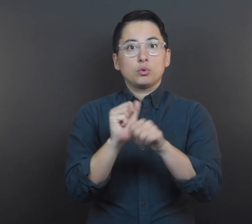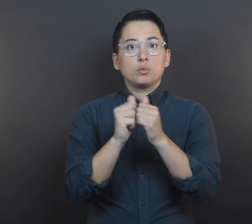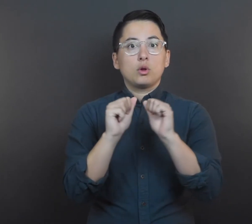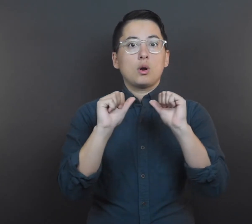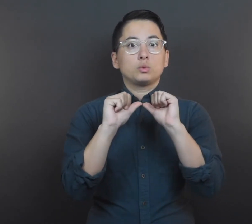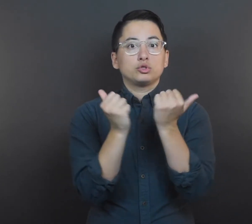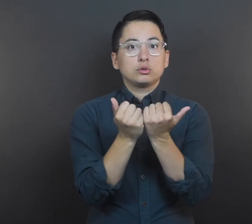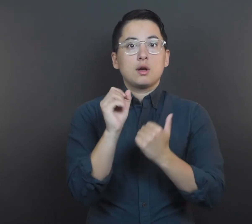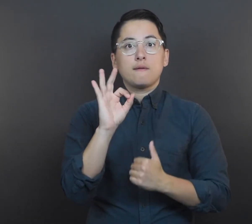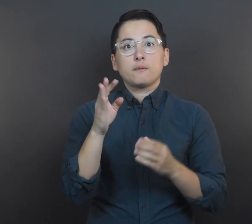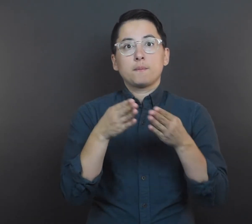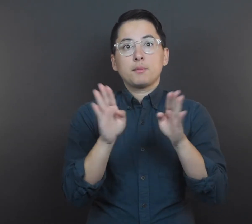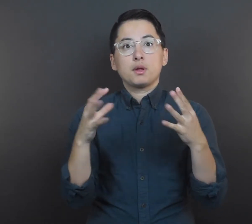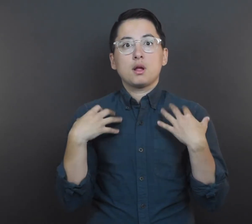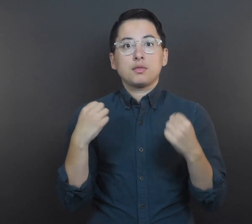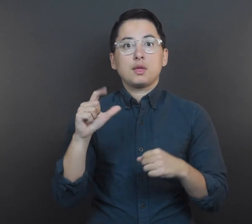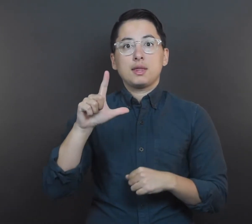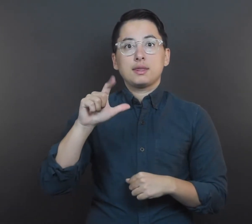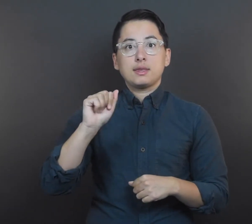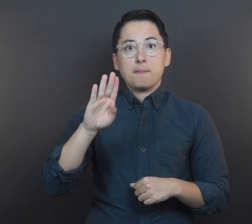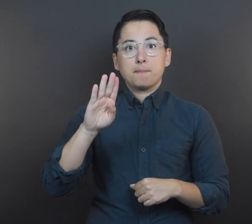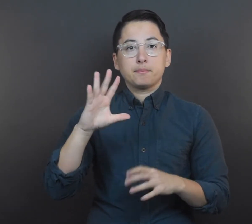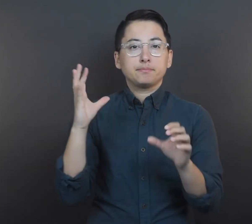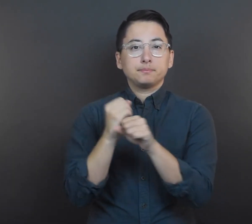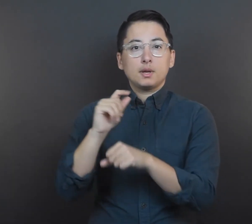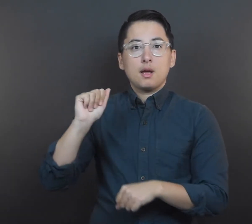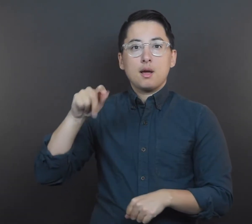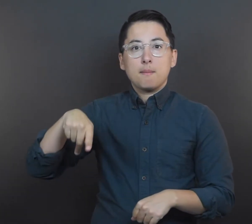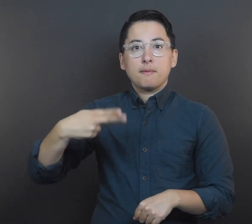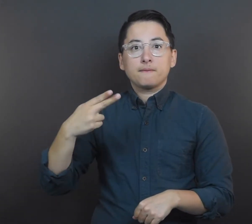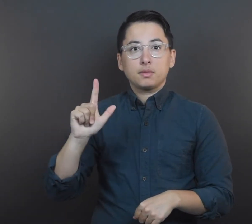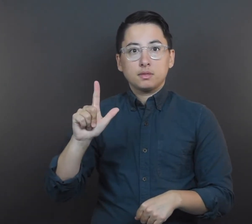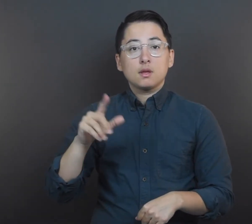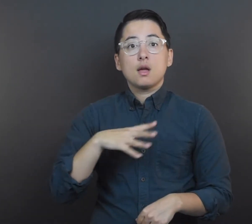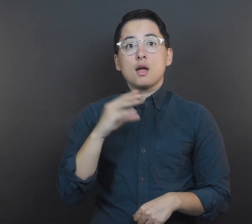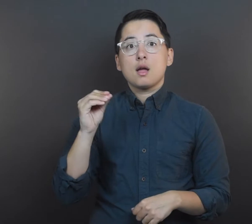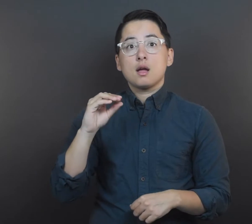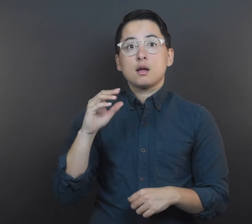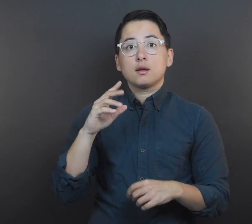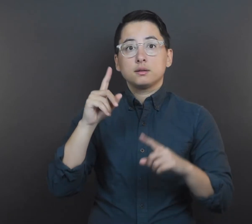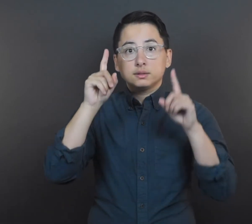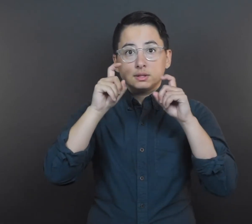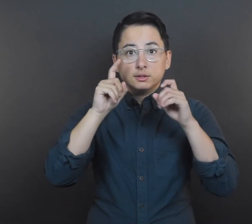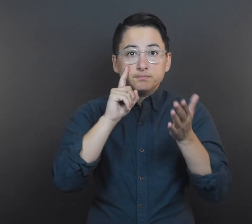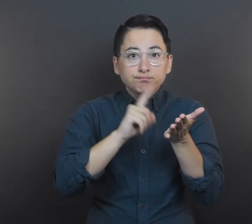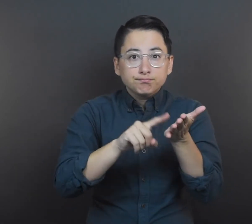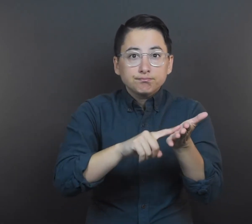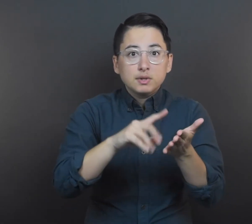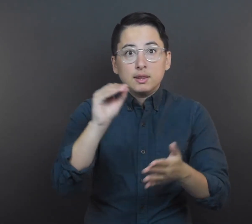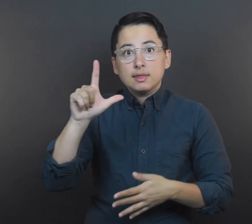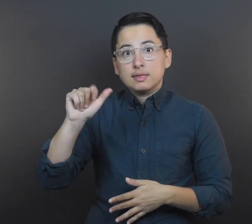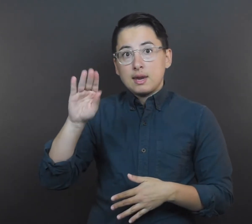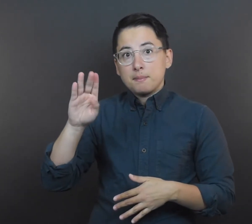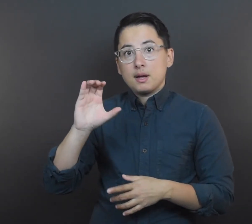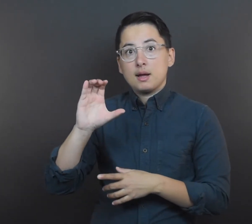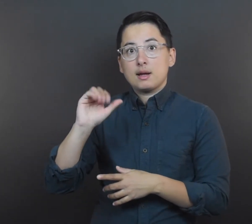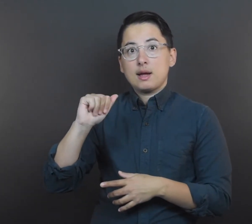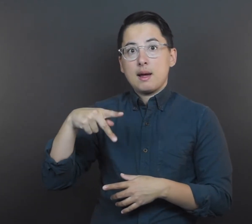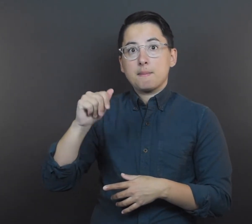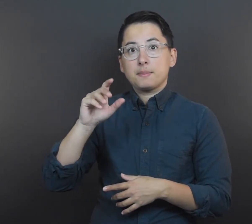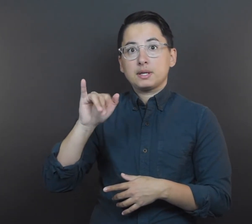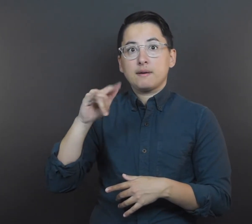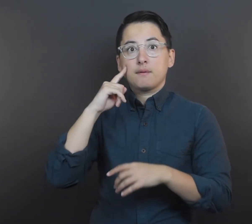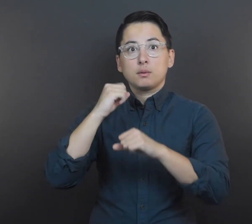CDC also worked with the Association of Public Health Laboratories (APHL) and Epidemiology